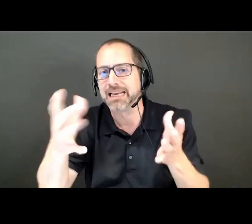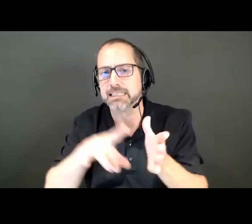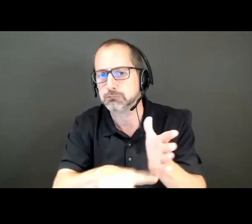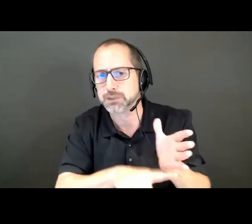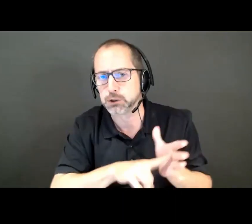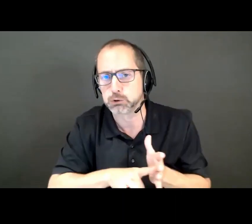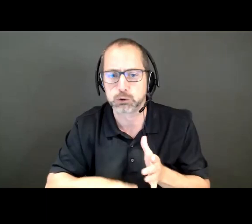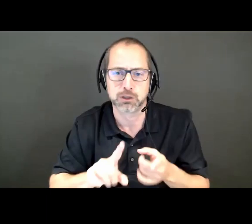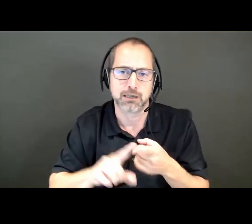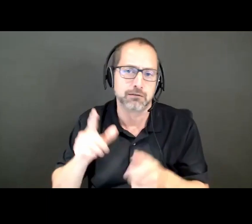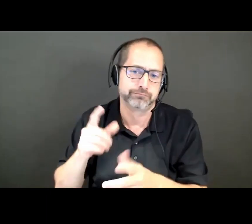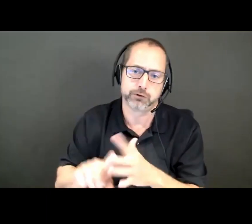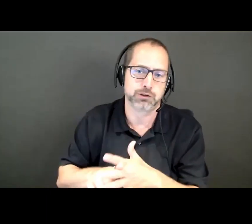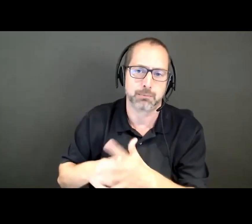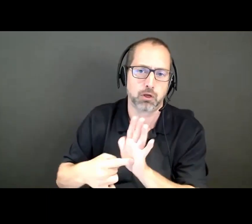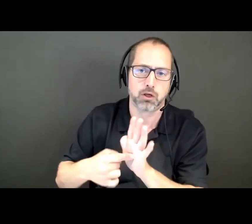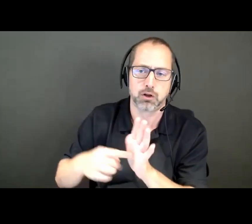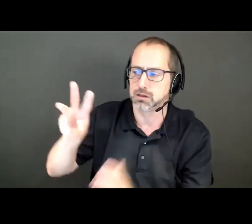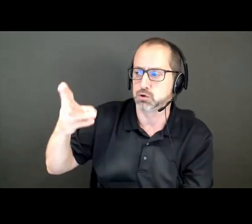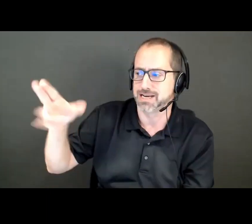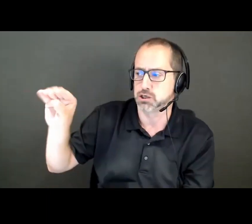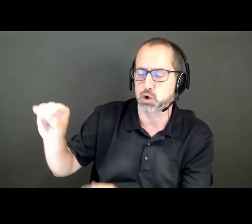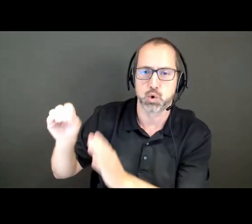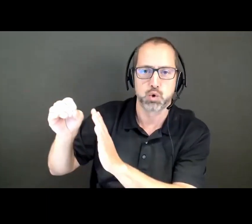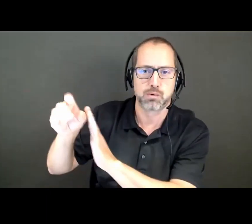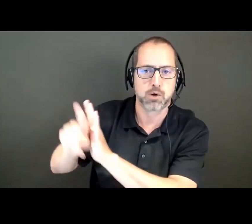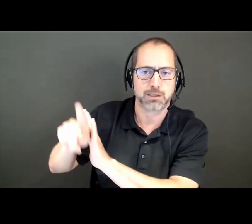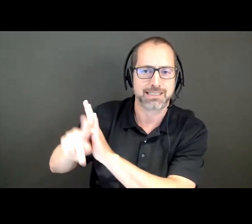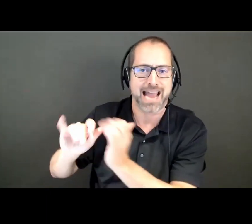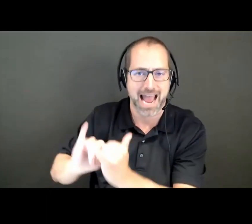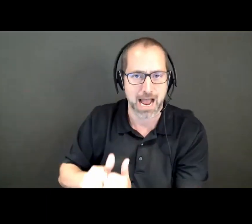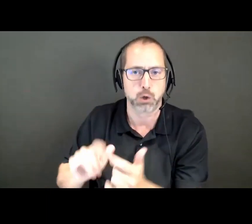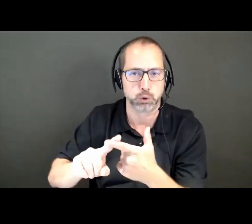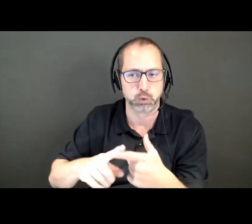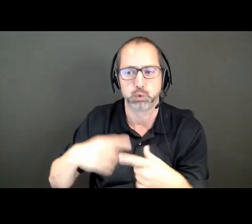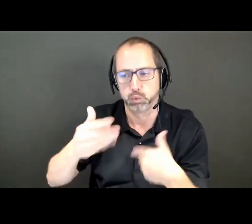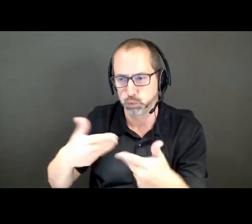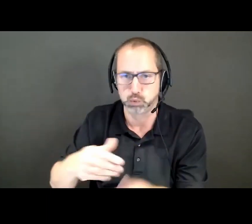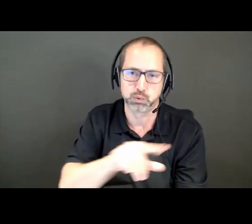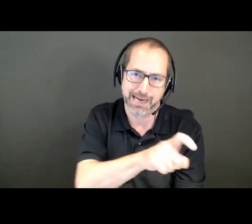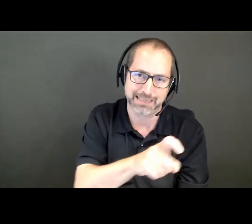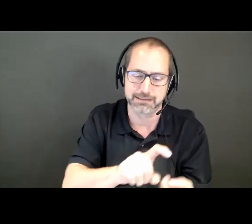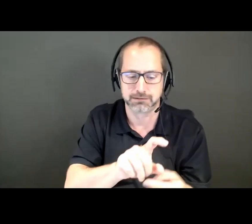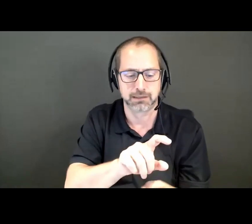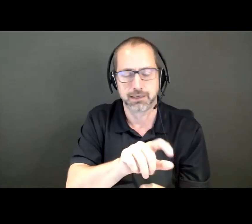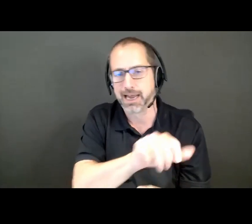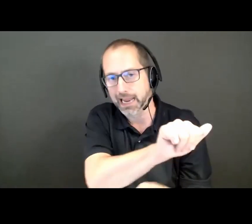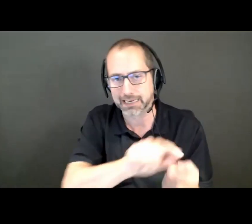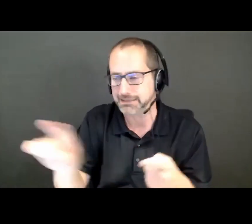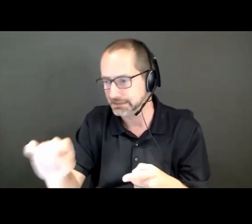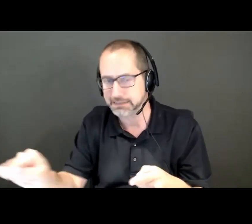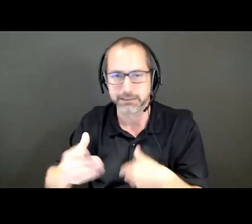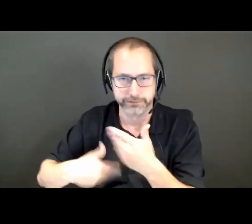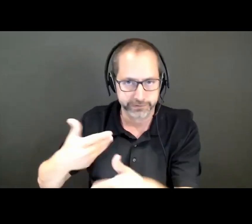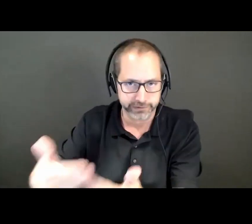WHO guidelines on how you do X, Y, Z, which are not necessarily – and nothing against the WHO. I